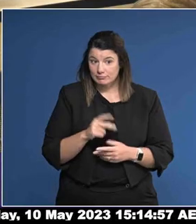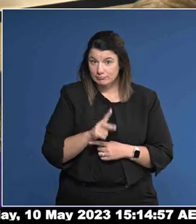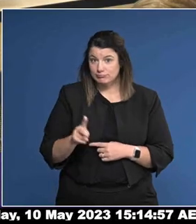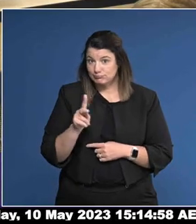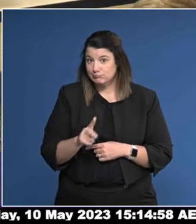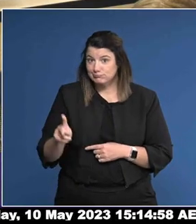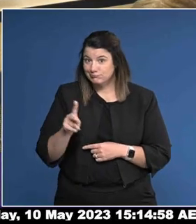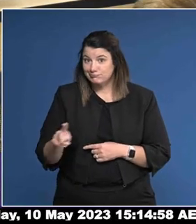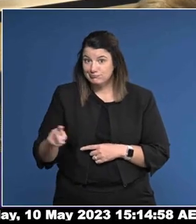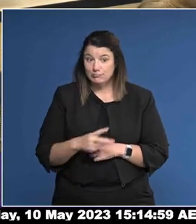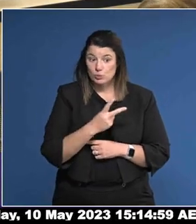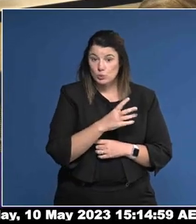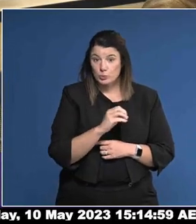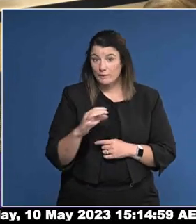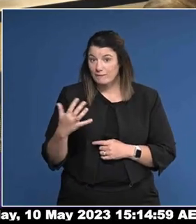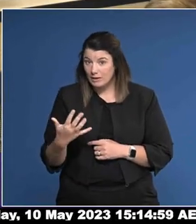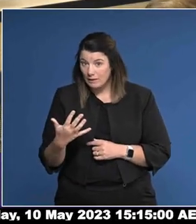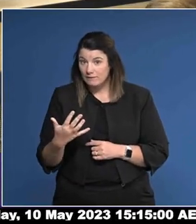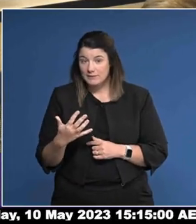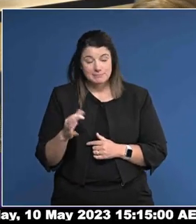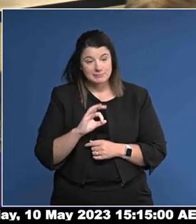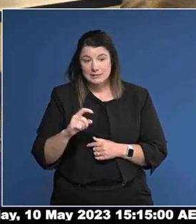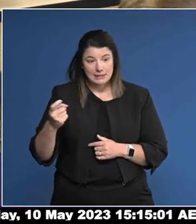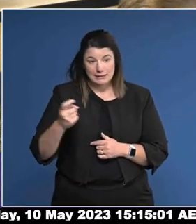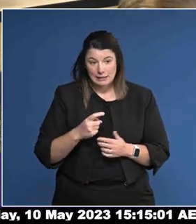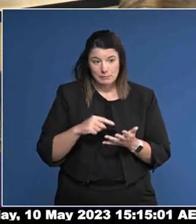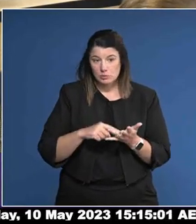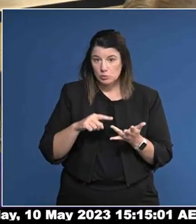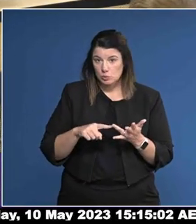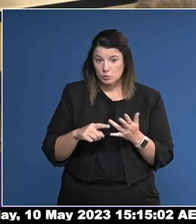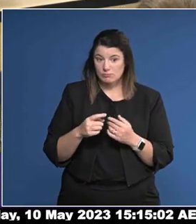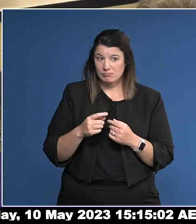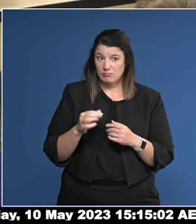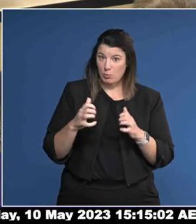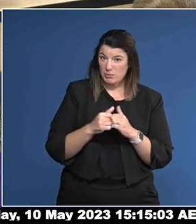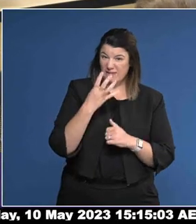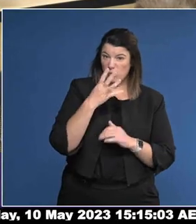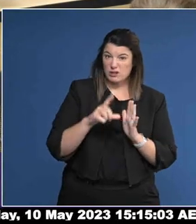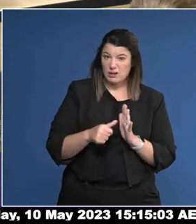2005, failed to attend on four occasions. That's correct.